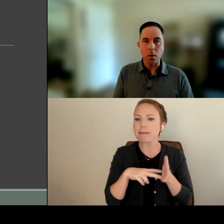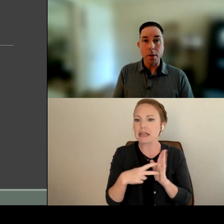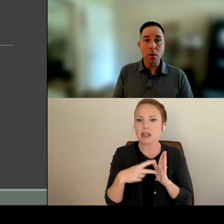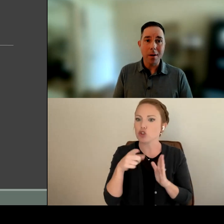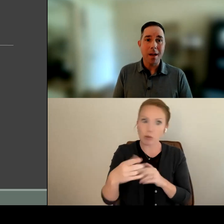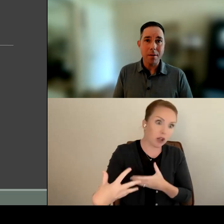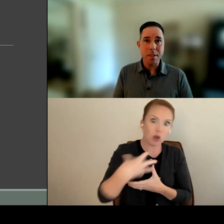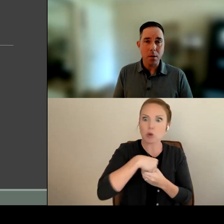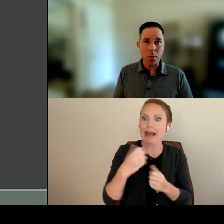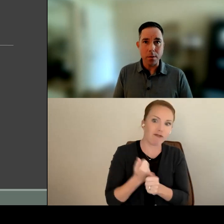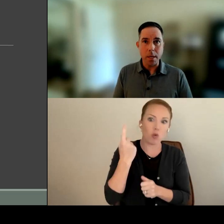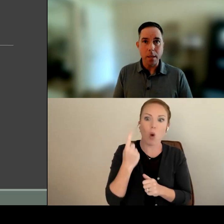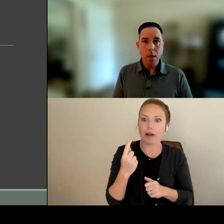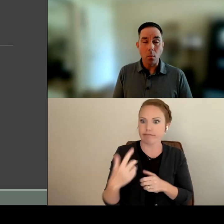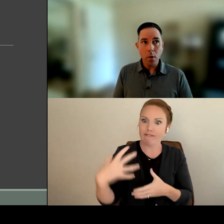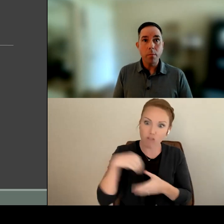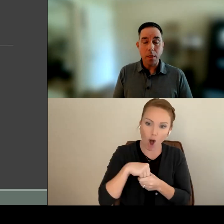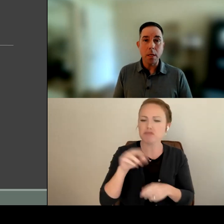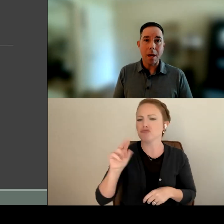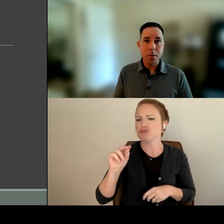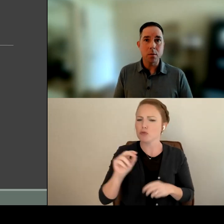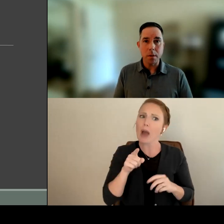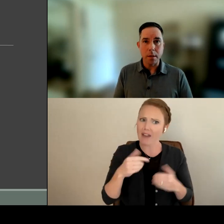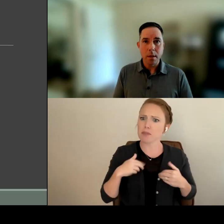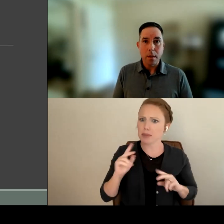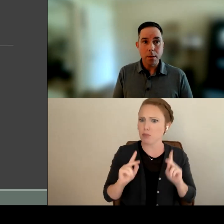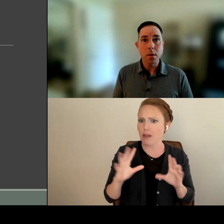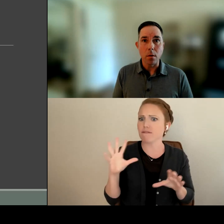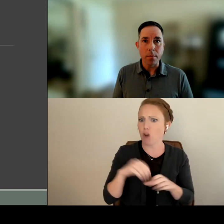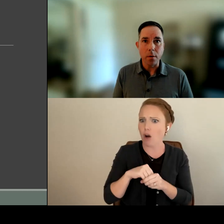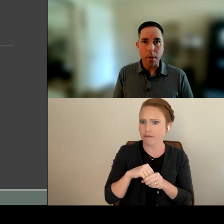But you're going to have stakeholders that will be absolutely integral for you to